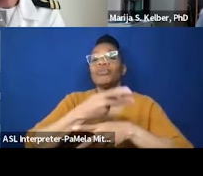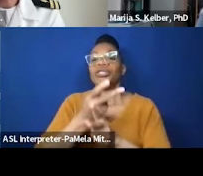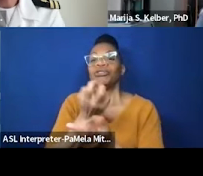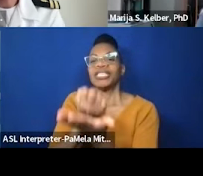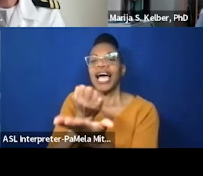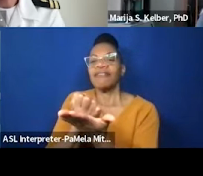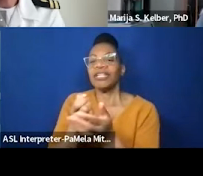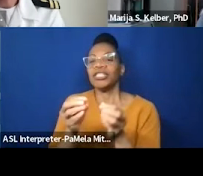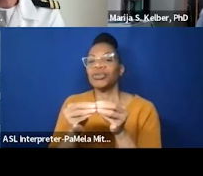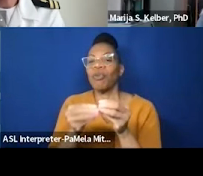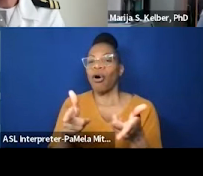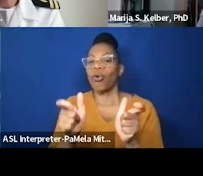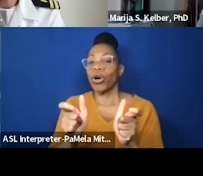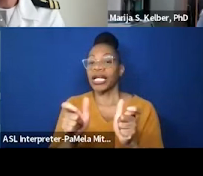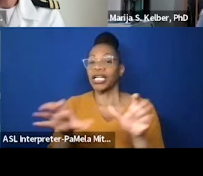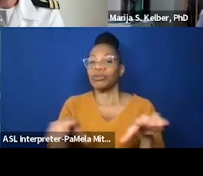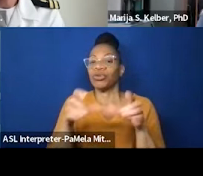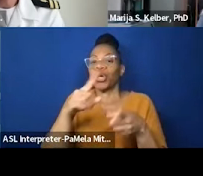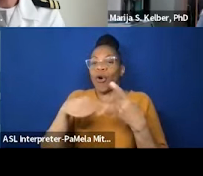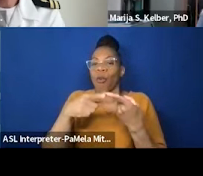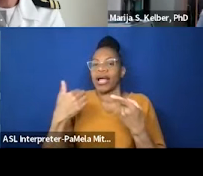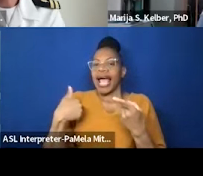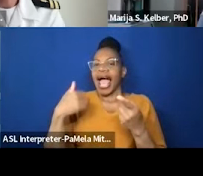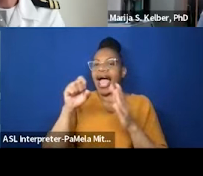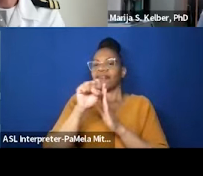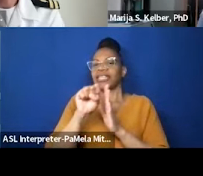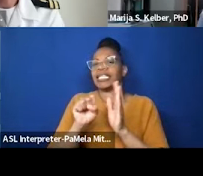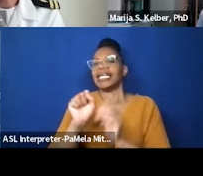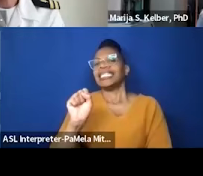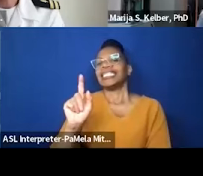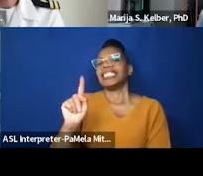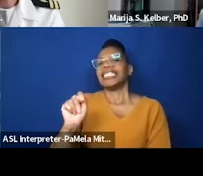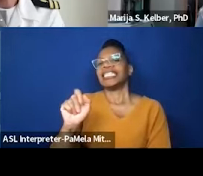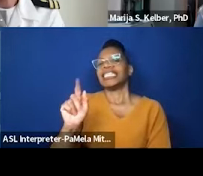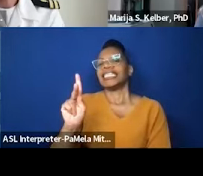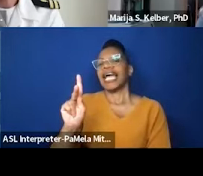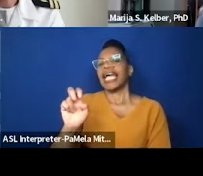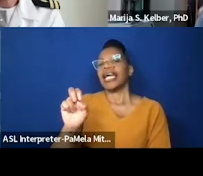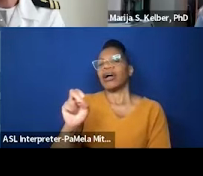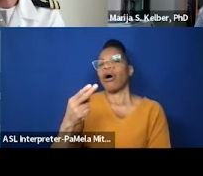We do that when we have stakeholders that are interested in making some evidence-based decisions